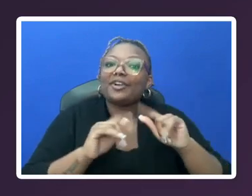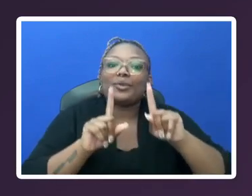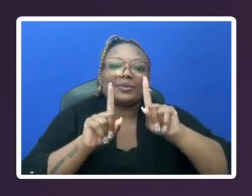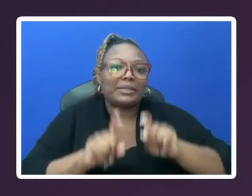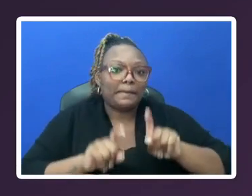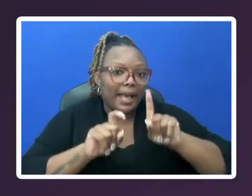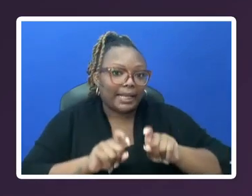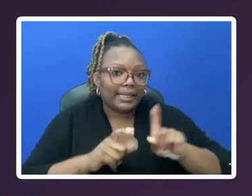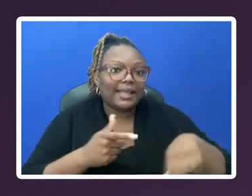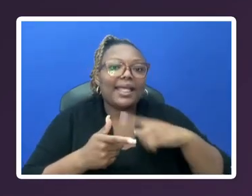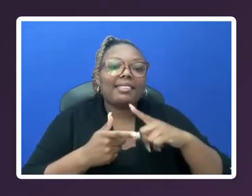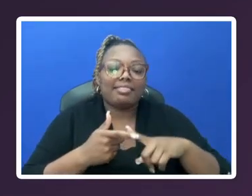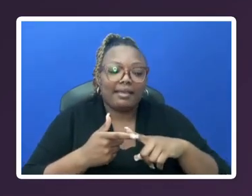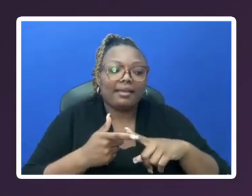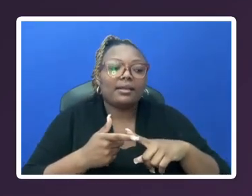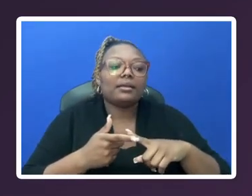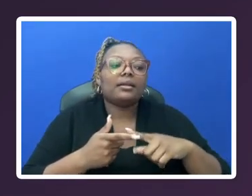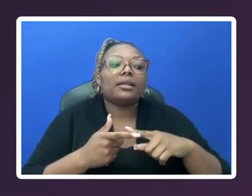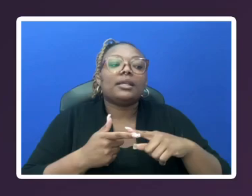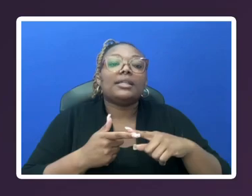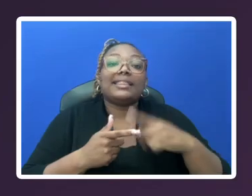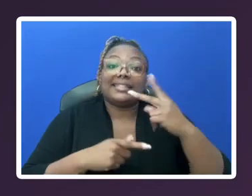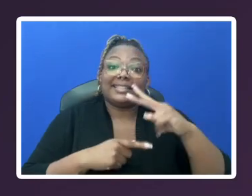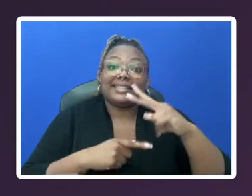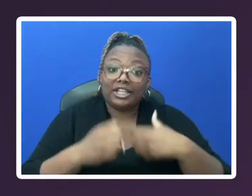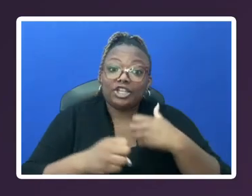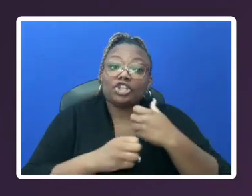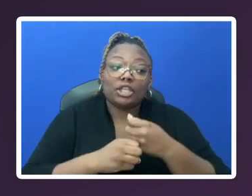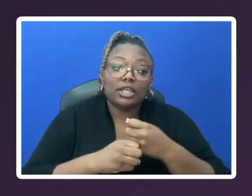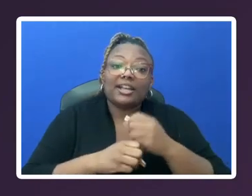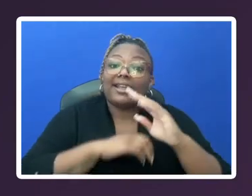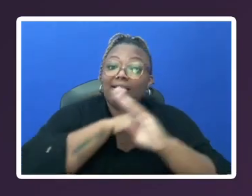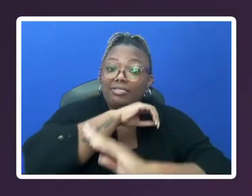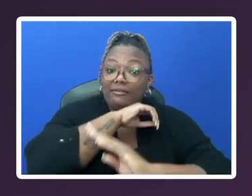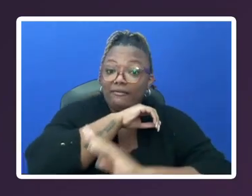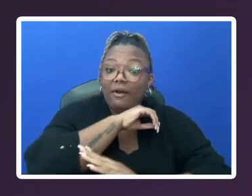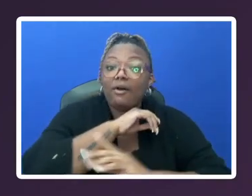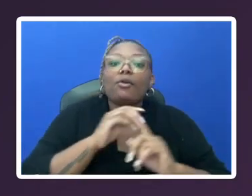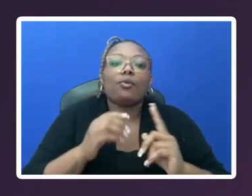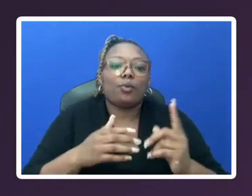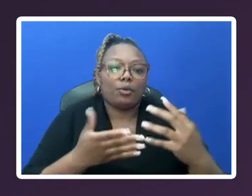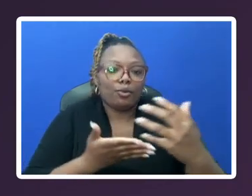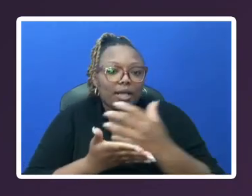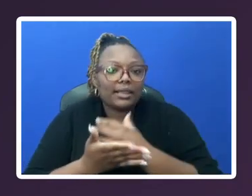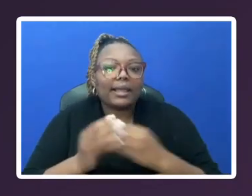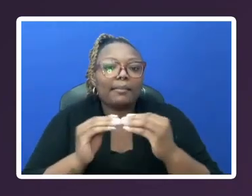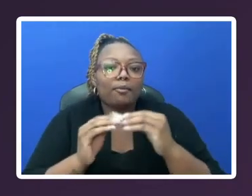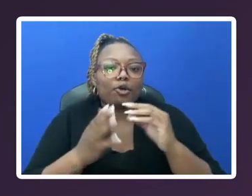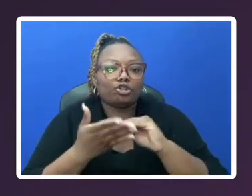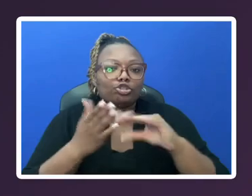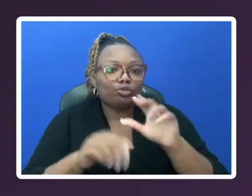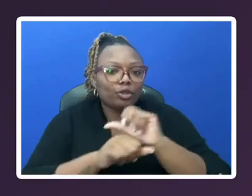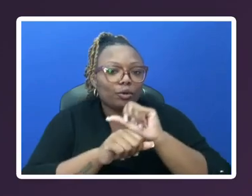into year two in this -- in the fall, so we'll also collect more student work in year two. But